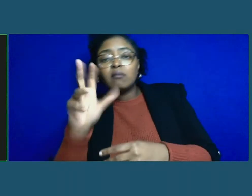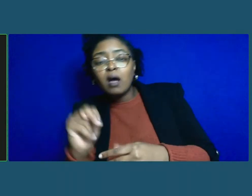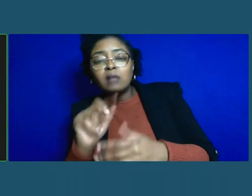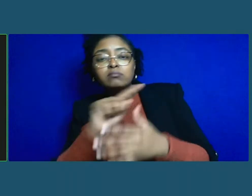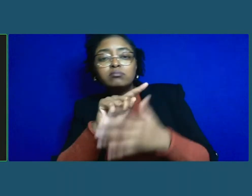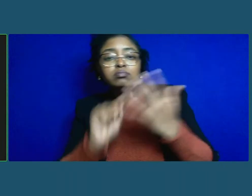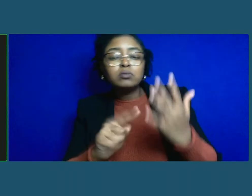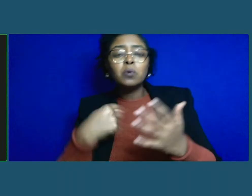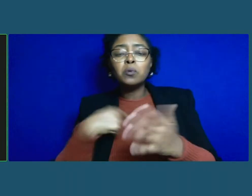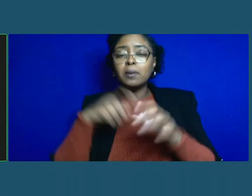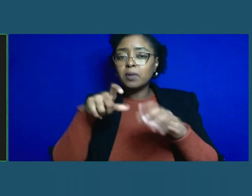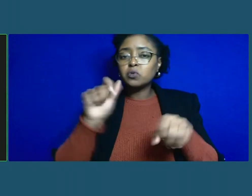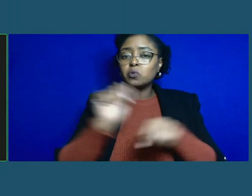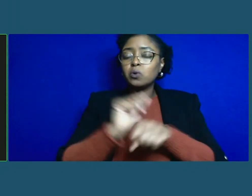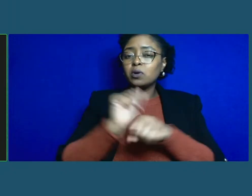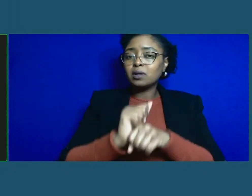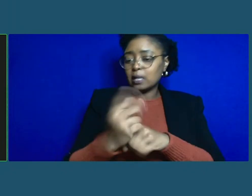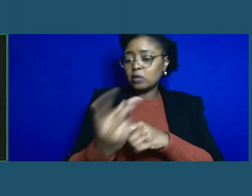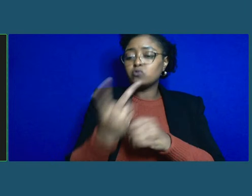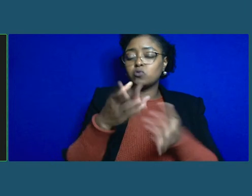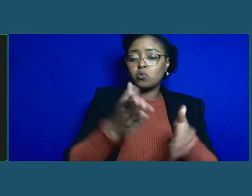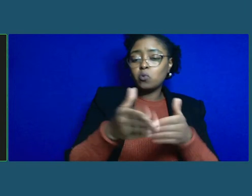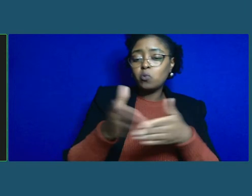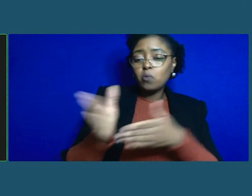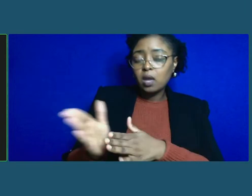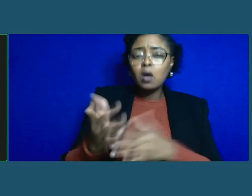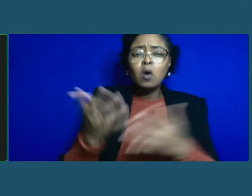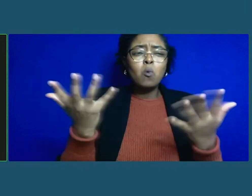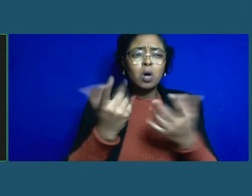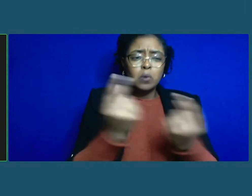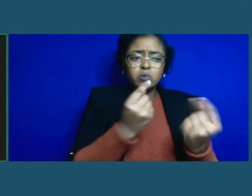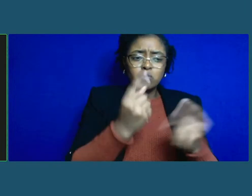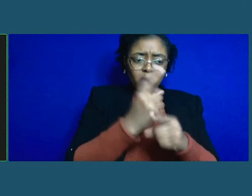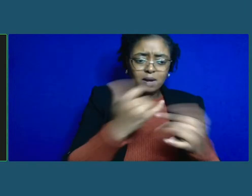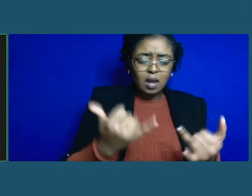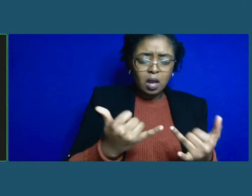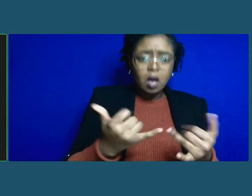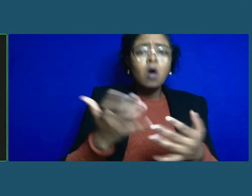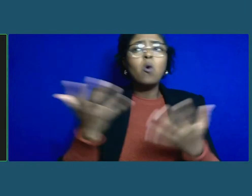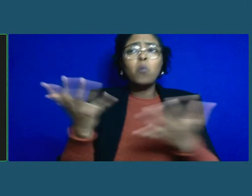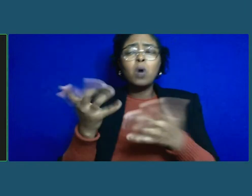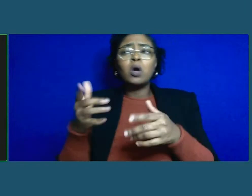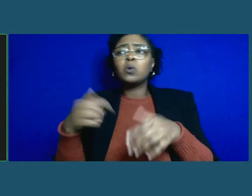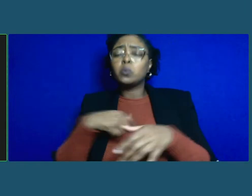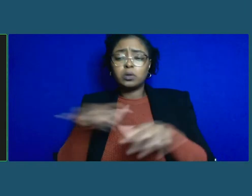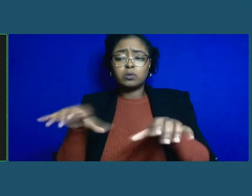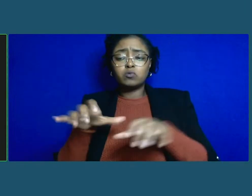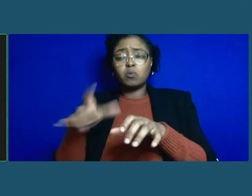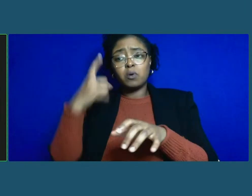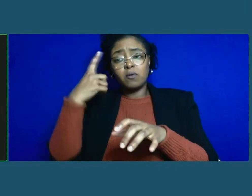I'm talking about drugs. And all of those pieces, So we've got to work on this in two ways